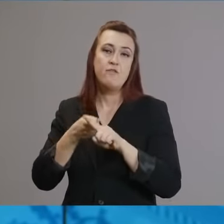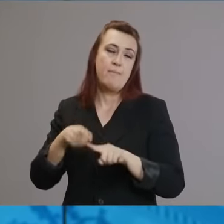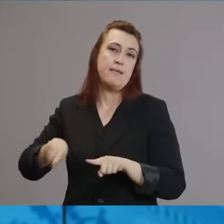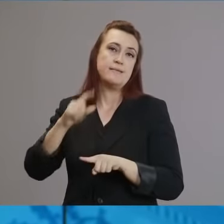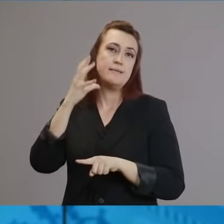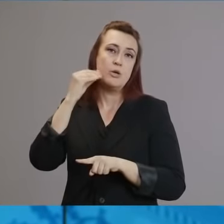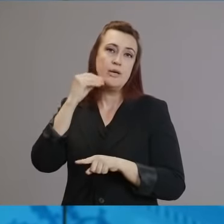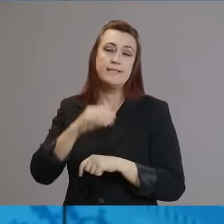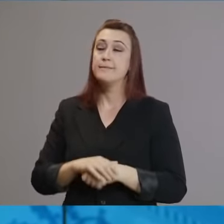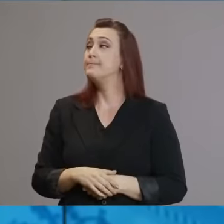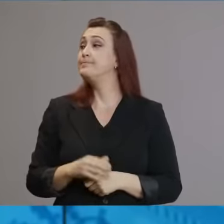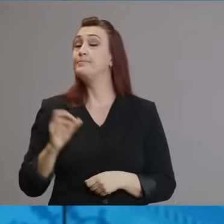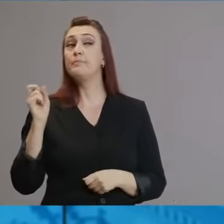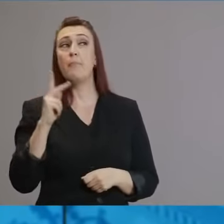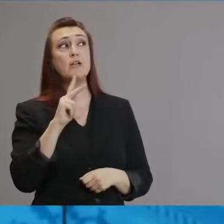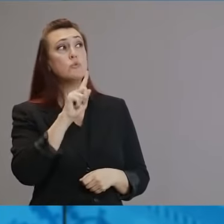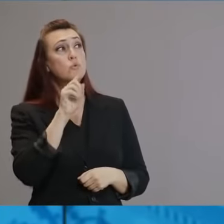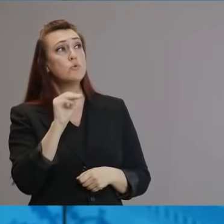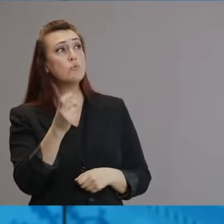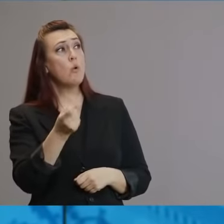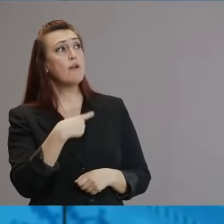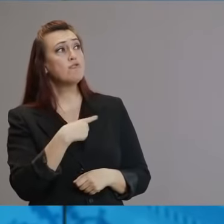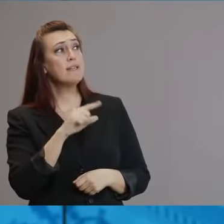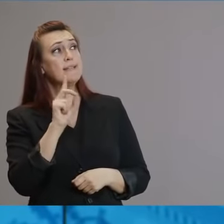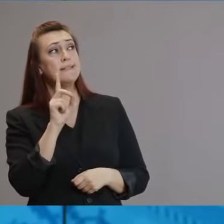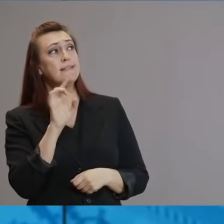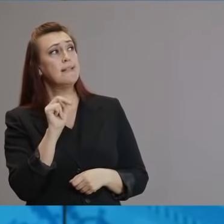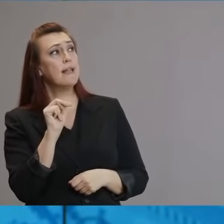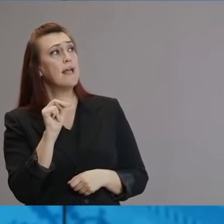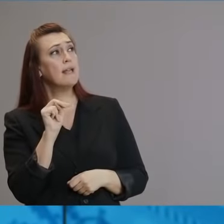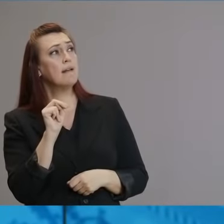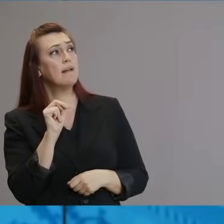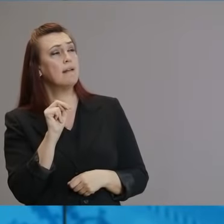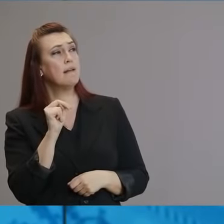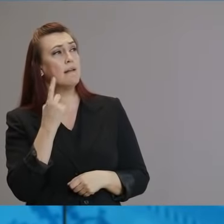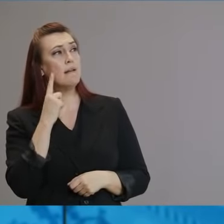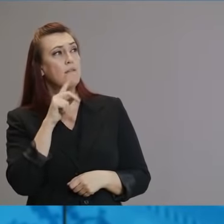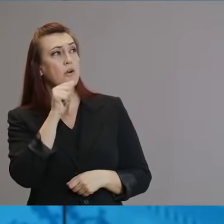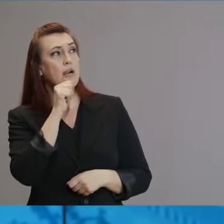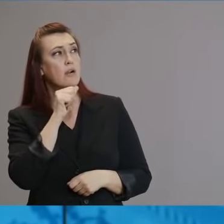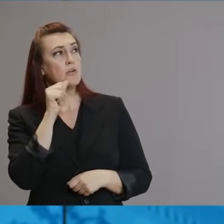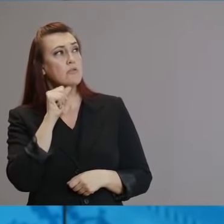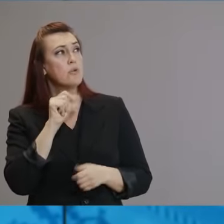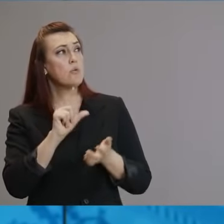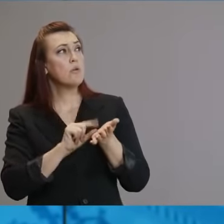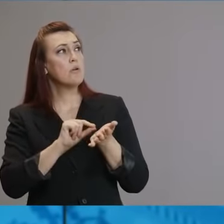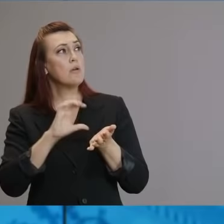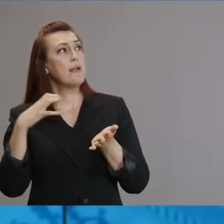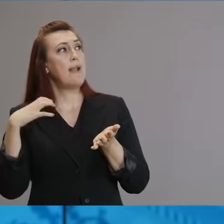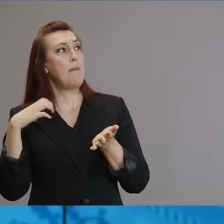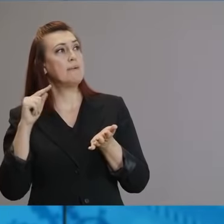WE WILL GO BACK TO ZOOM.